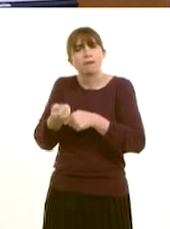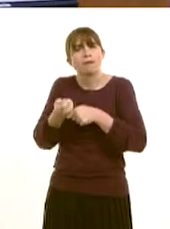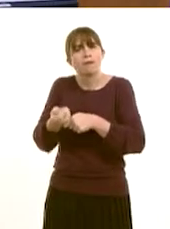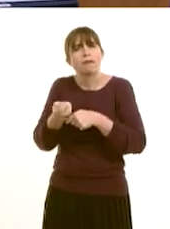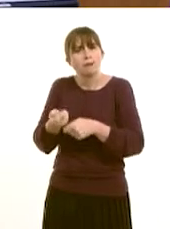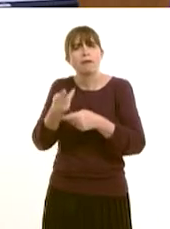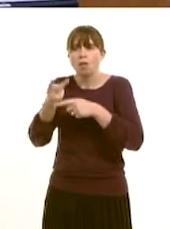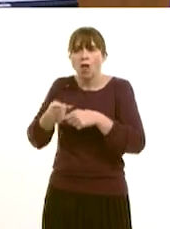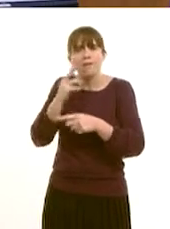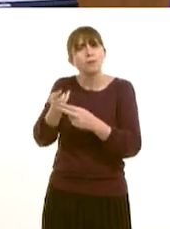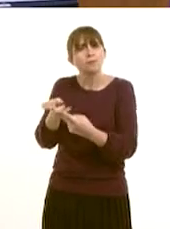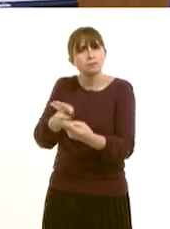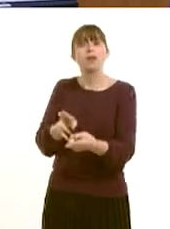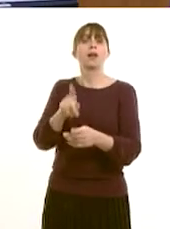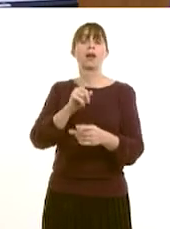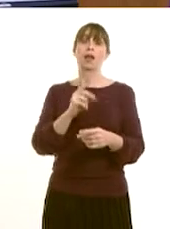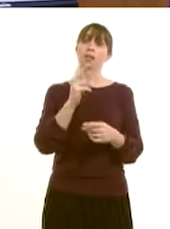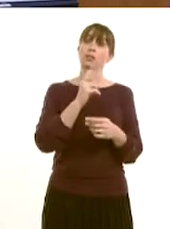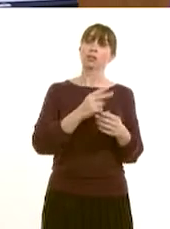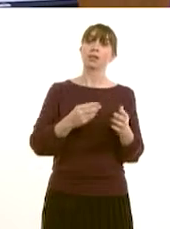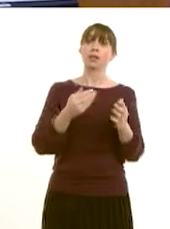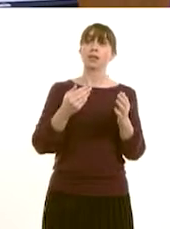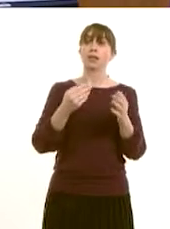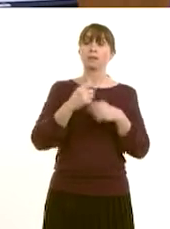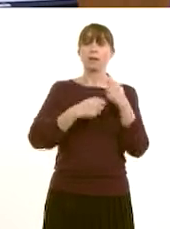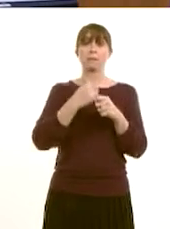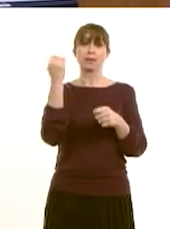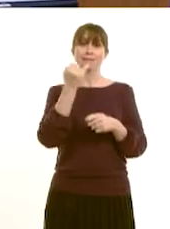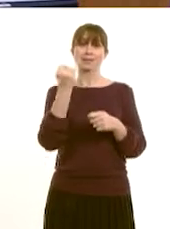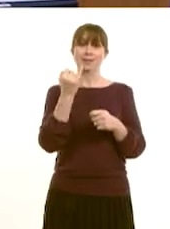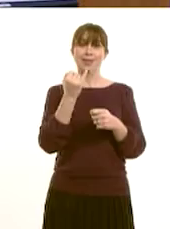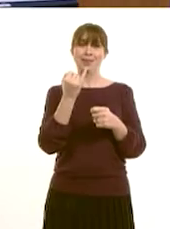An additional £1 million was announced in 2015-16 to support the delivery of the end-of-life